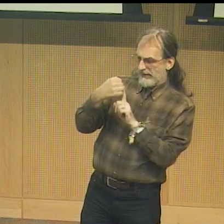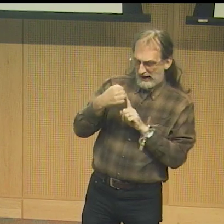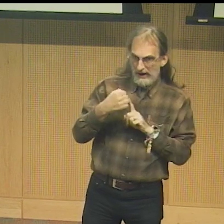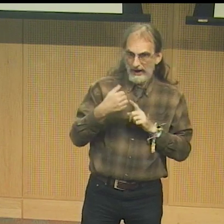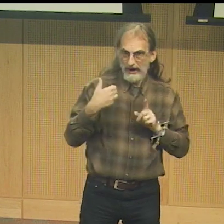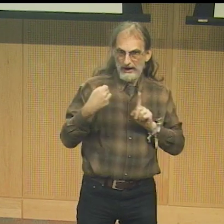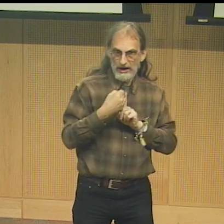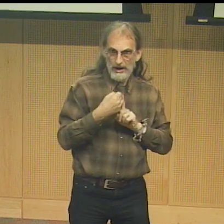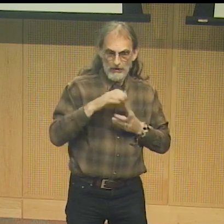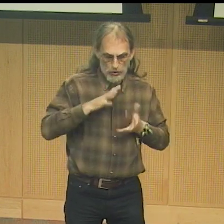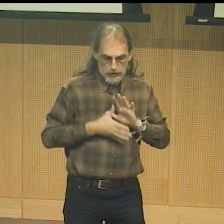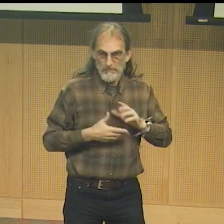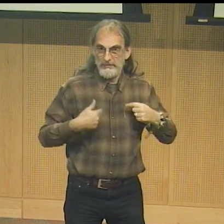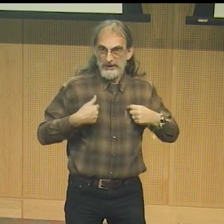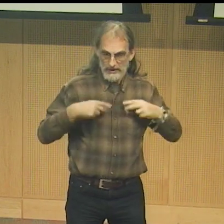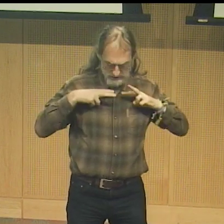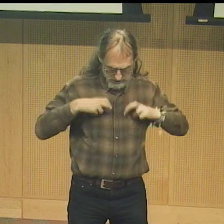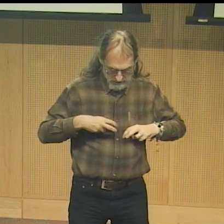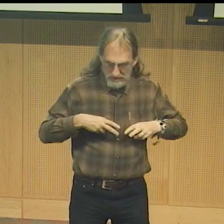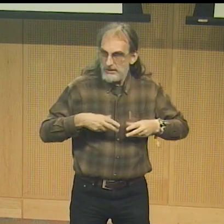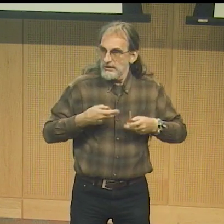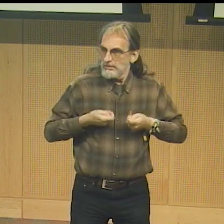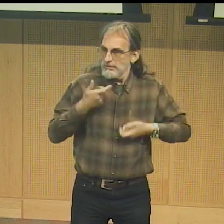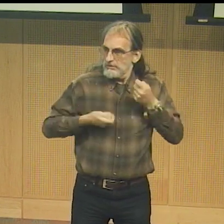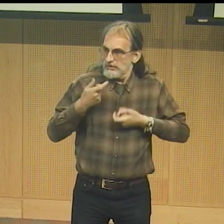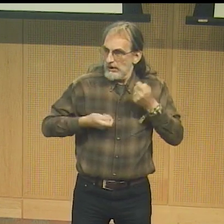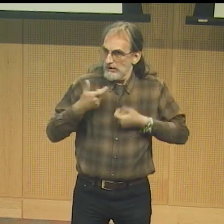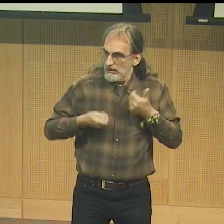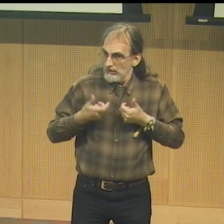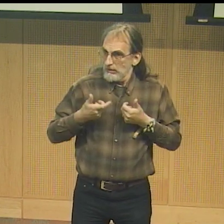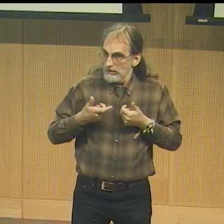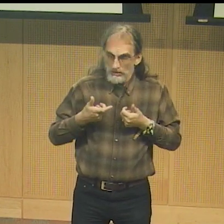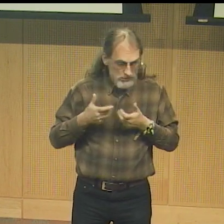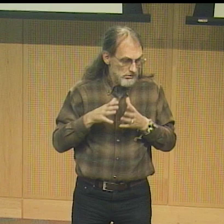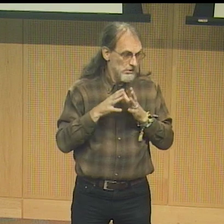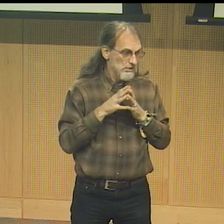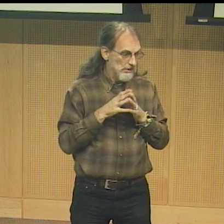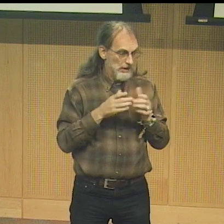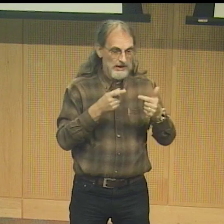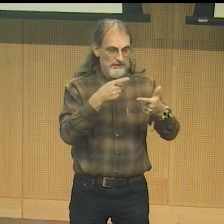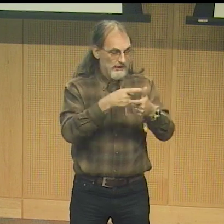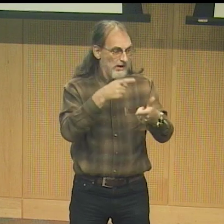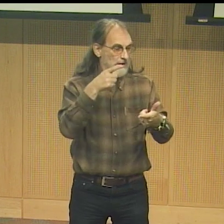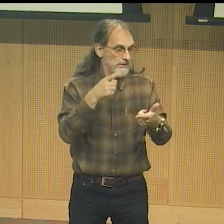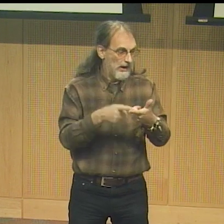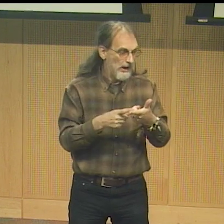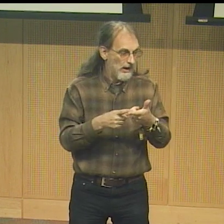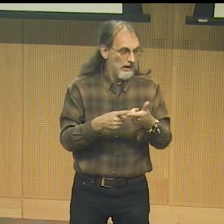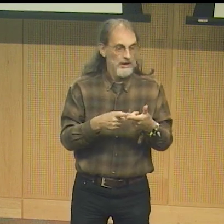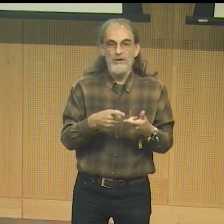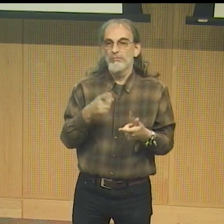way, because oppression impacts each one of us on a personal level, but we need to unpack those personal